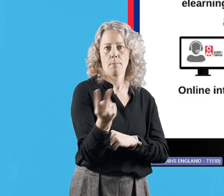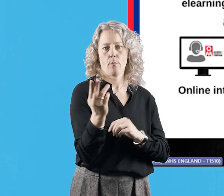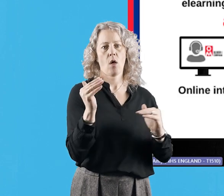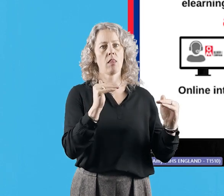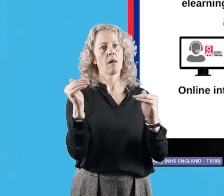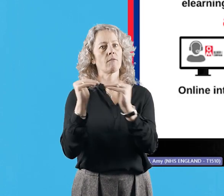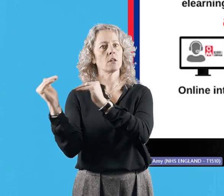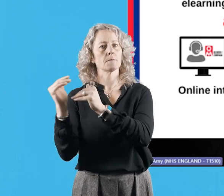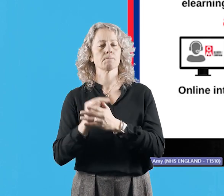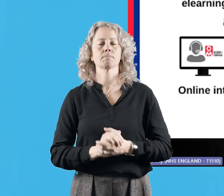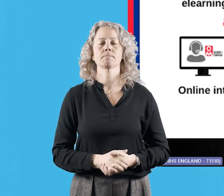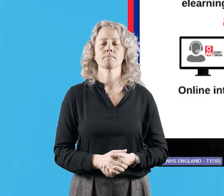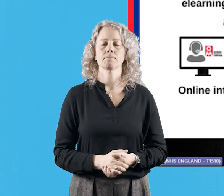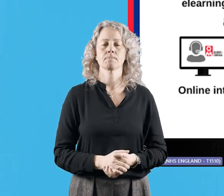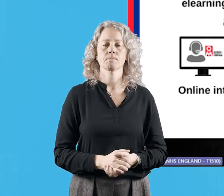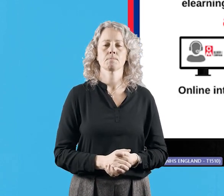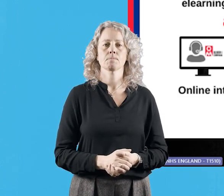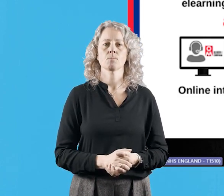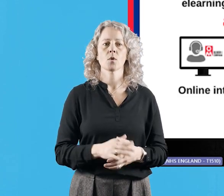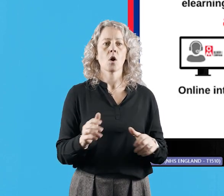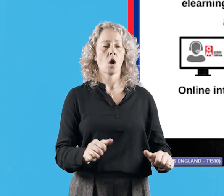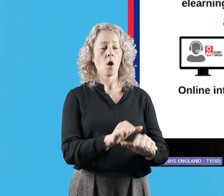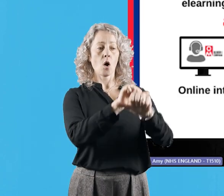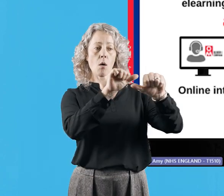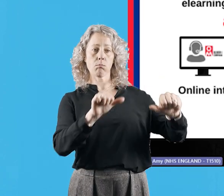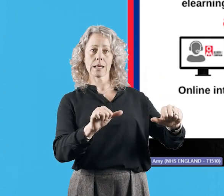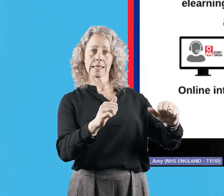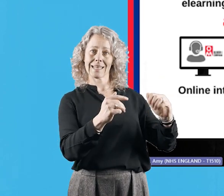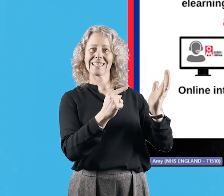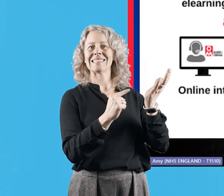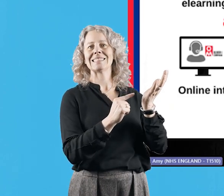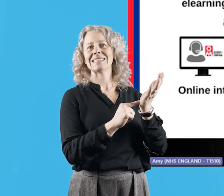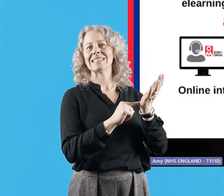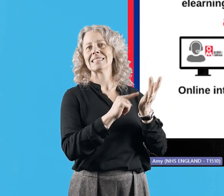tier one and Tier 2. So to complete Tier 1,